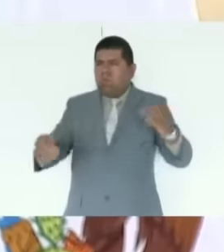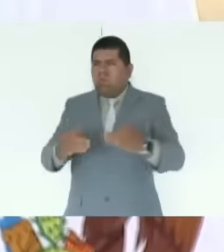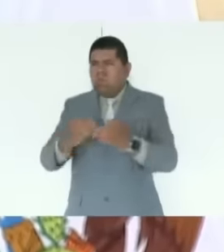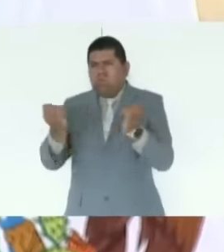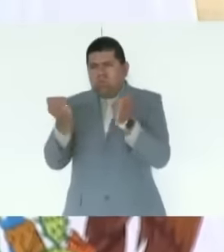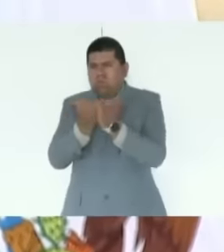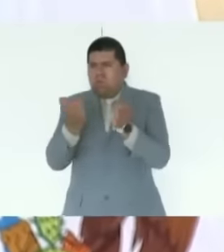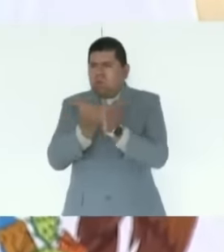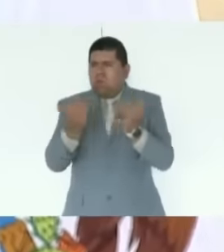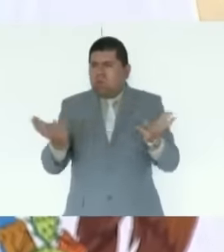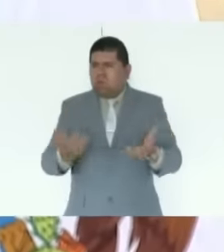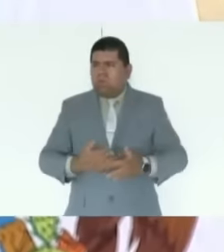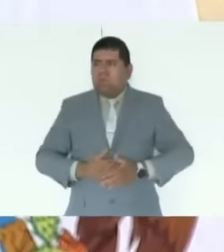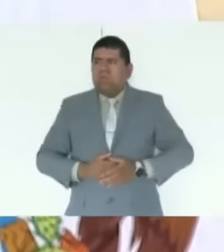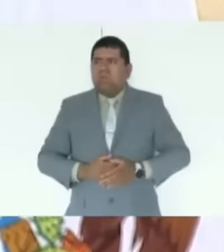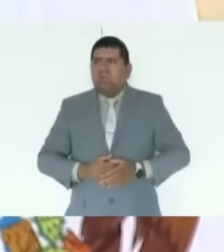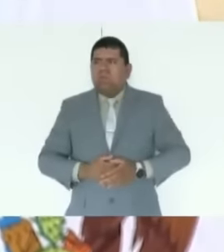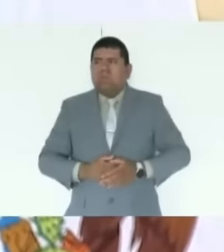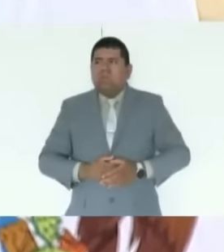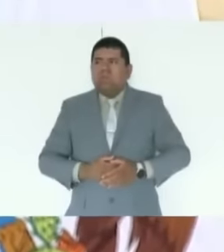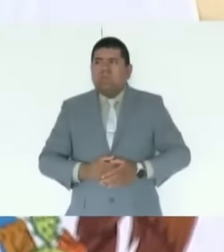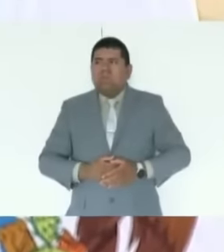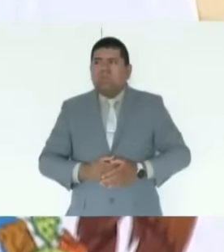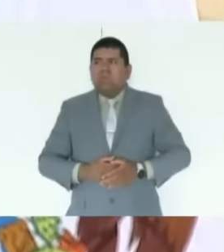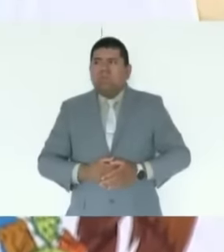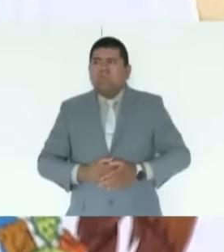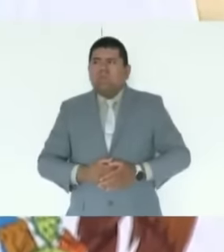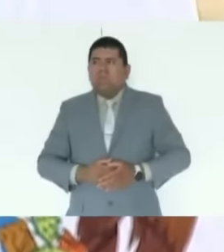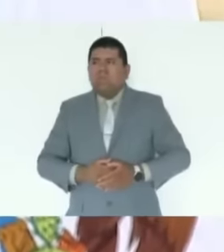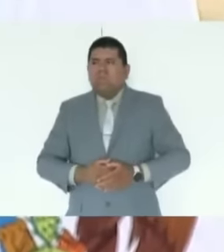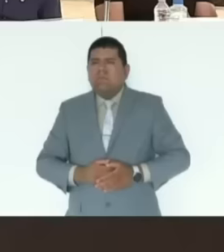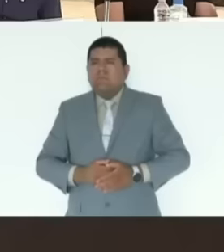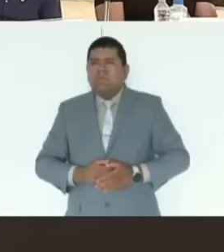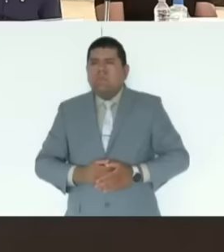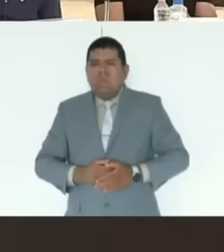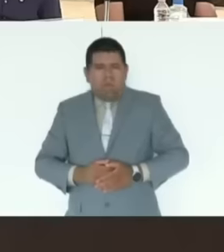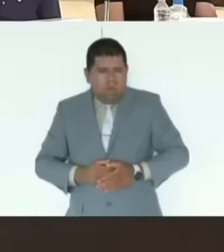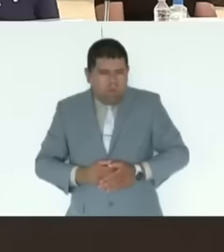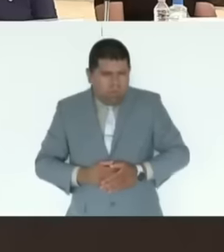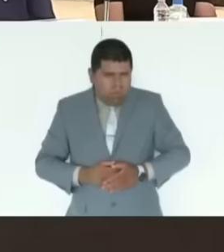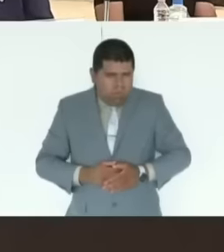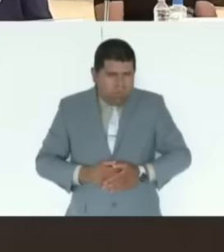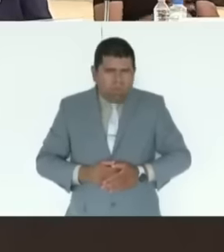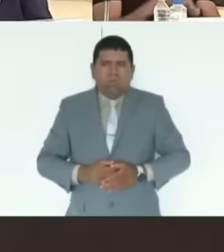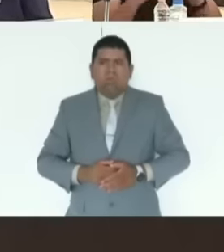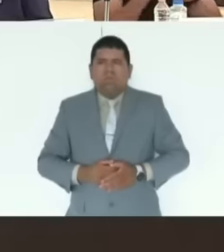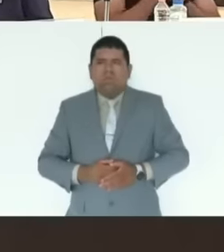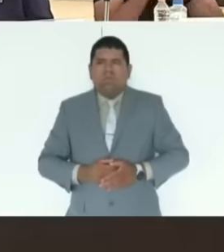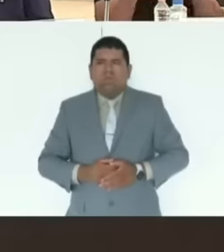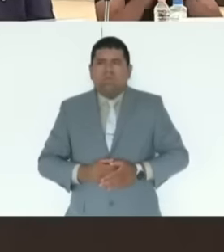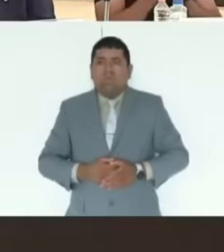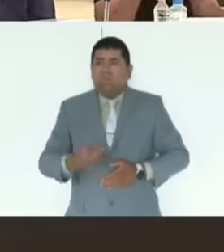the second floor of the fourth transformation of the public life of Mexico and that means